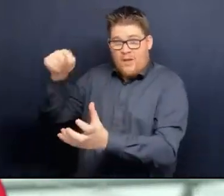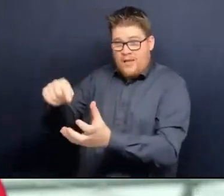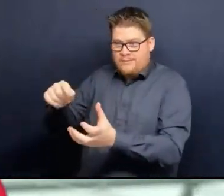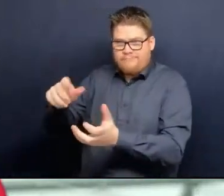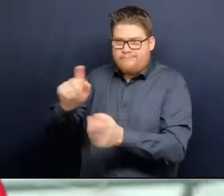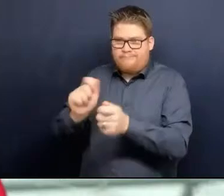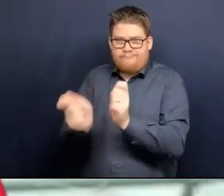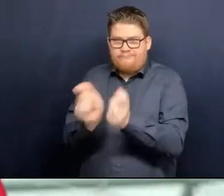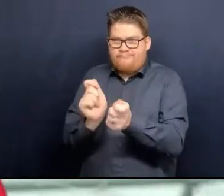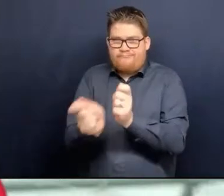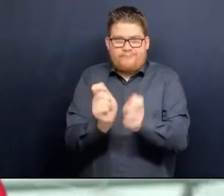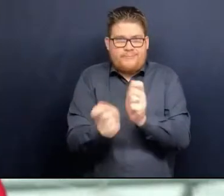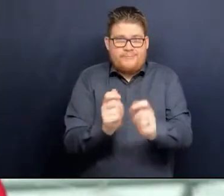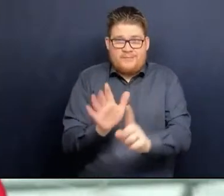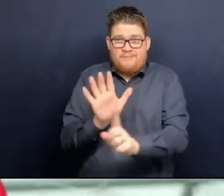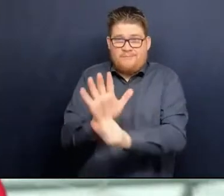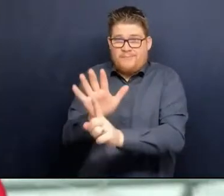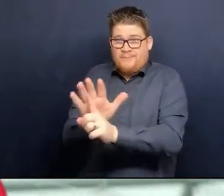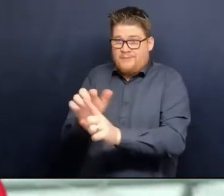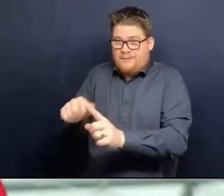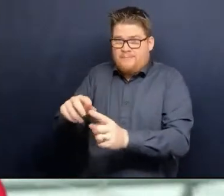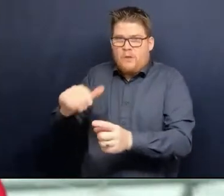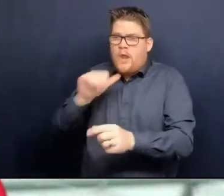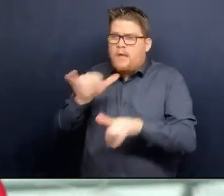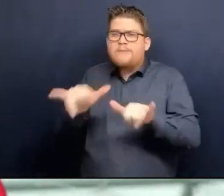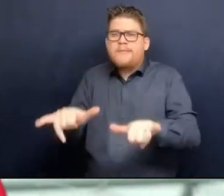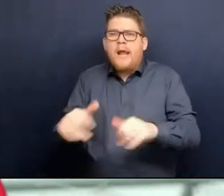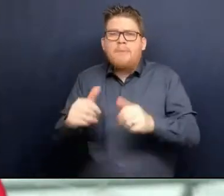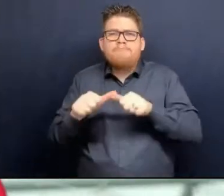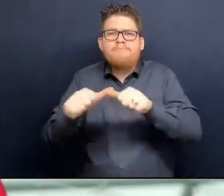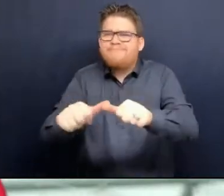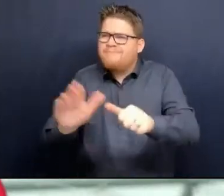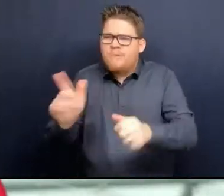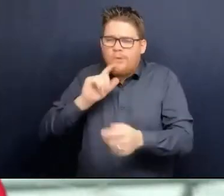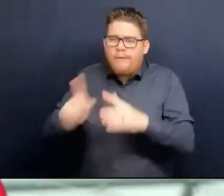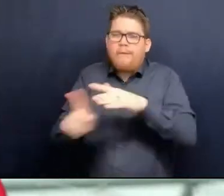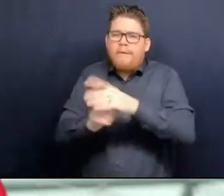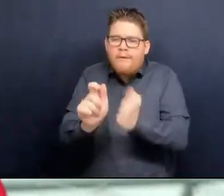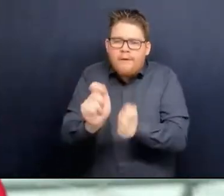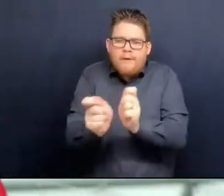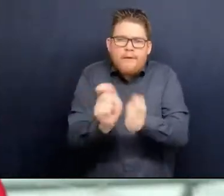that That's what it's that's how